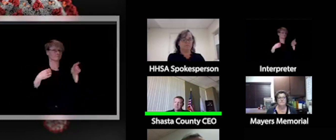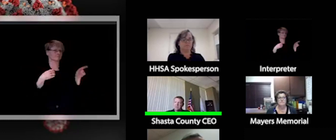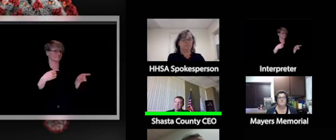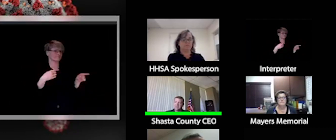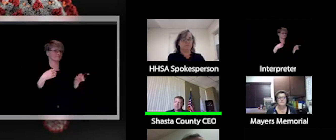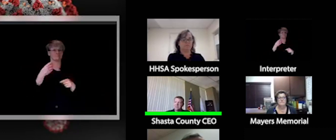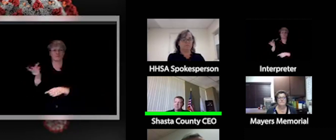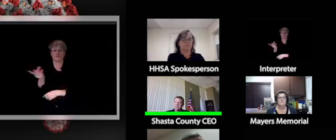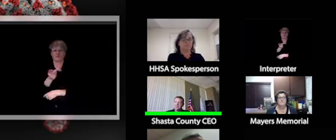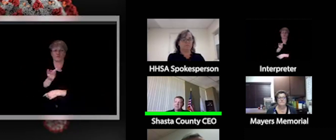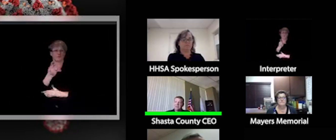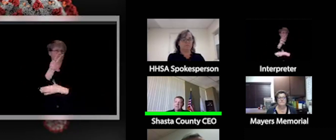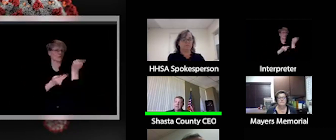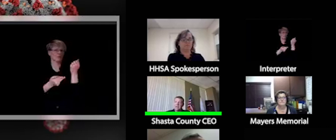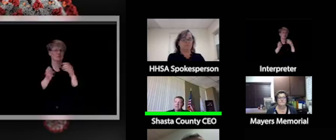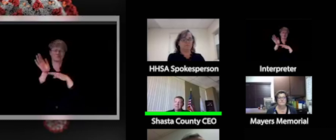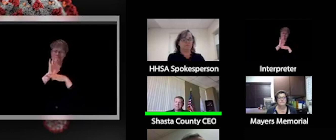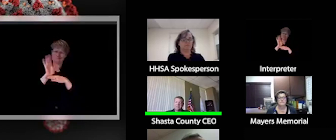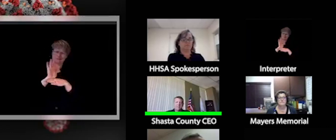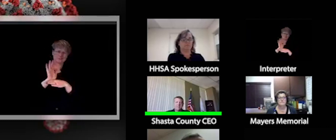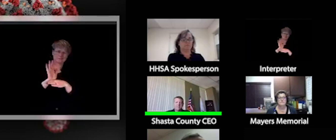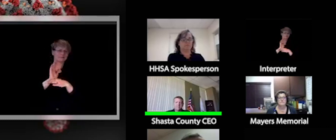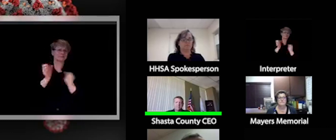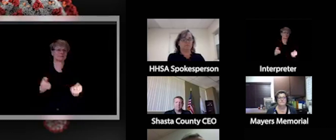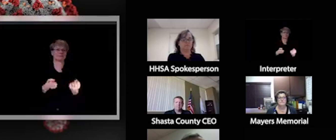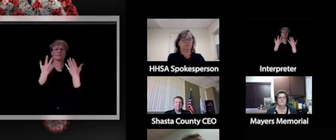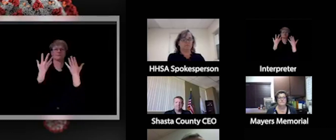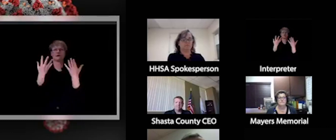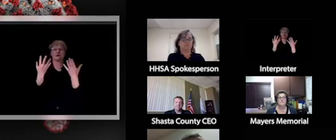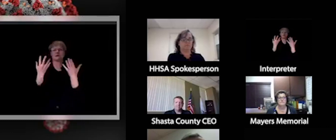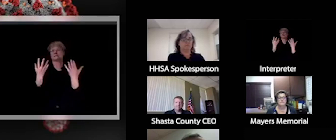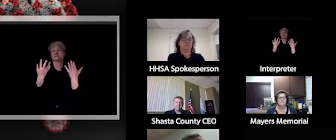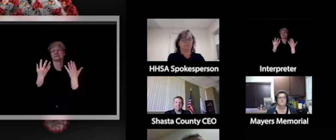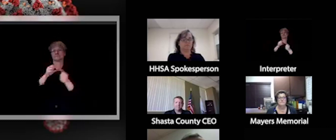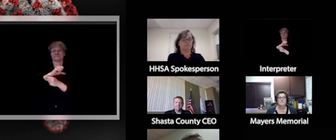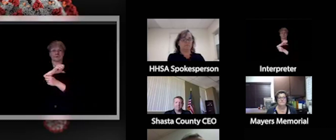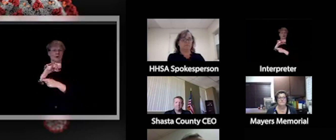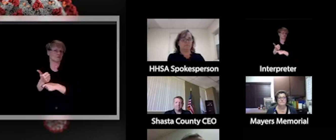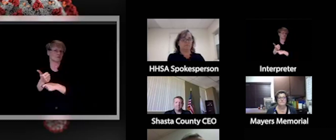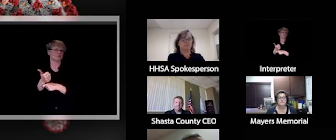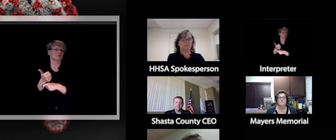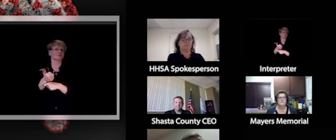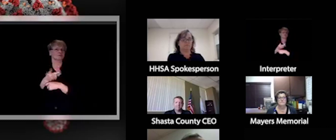priorities to keep them safe at this time.